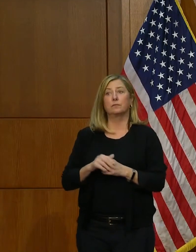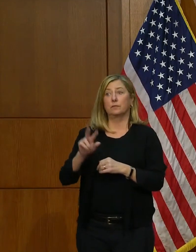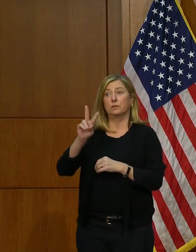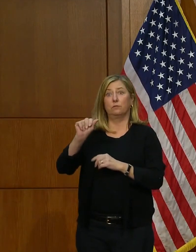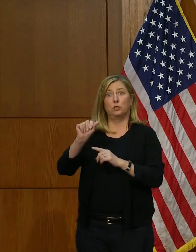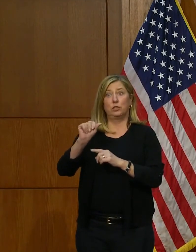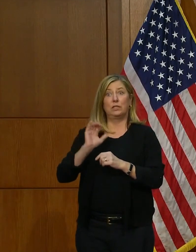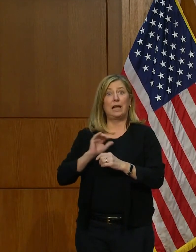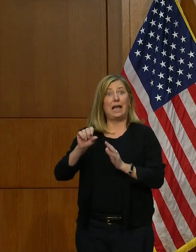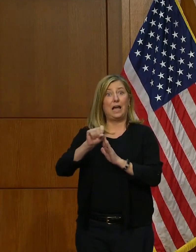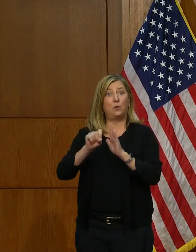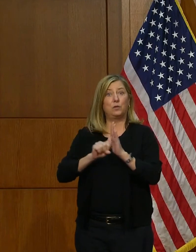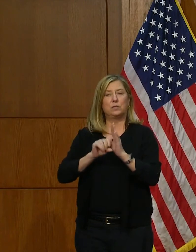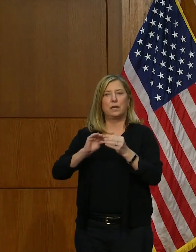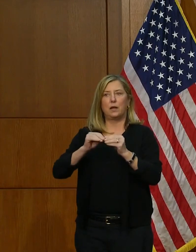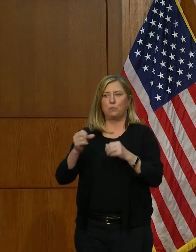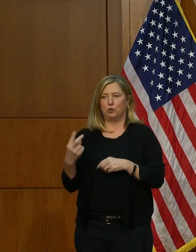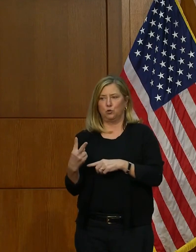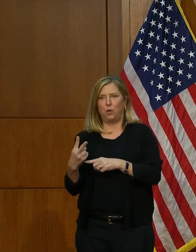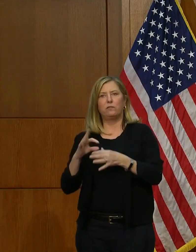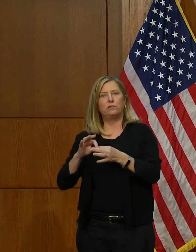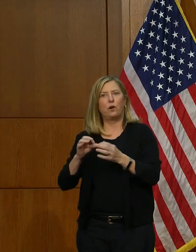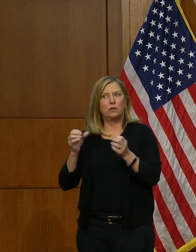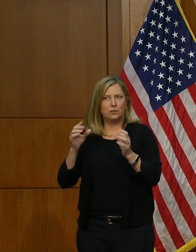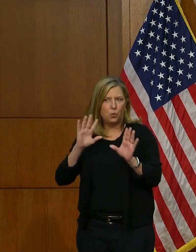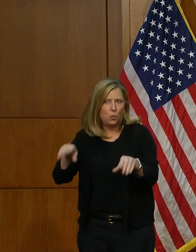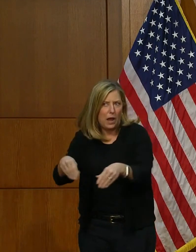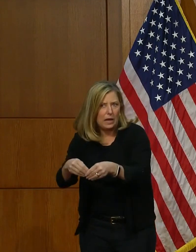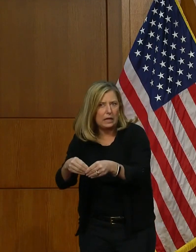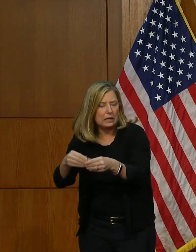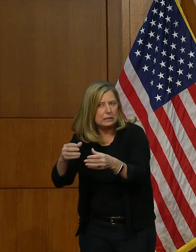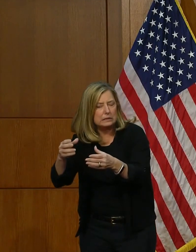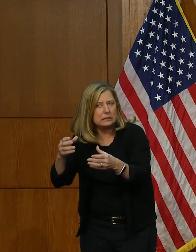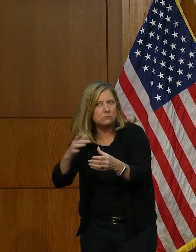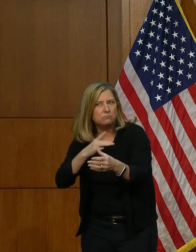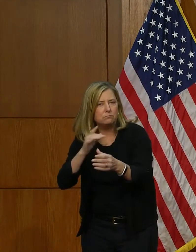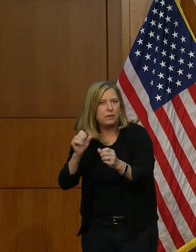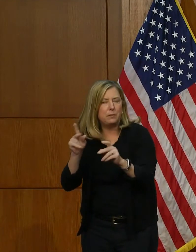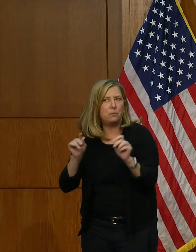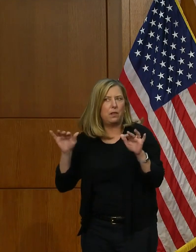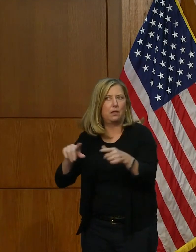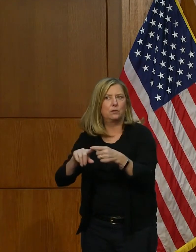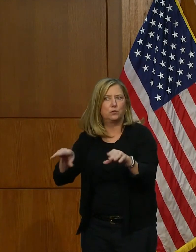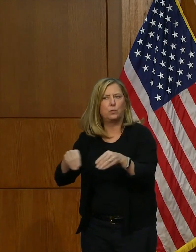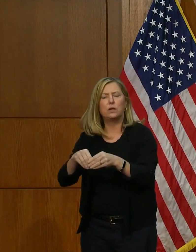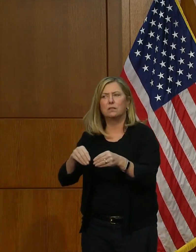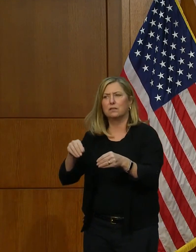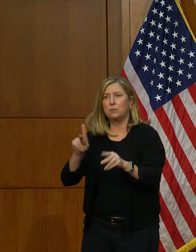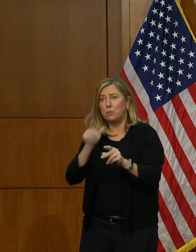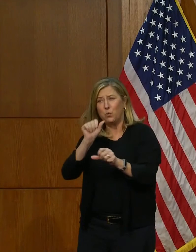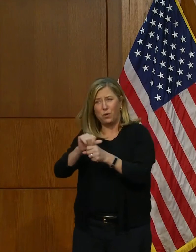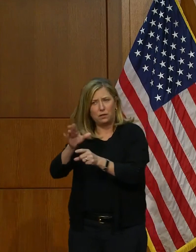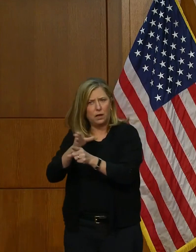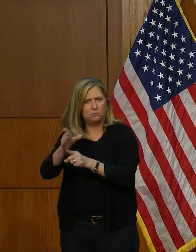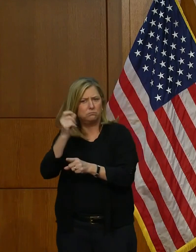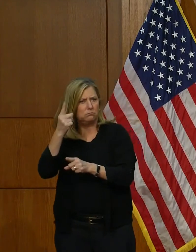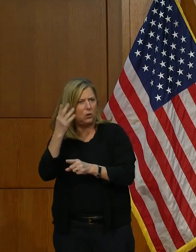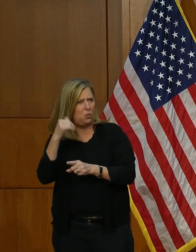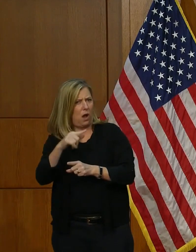WILL, UM. JUNIOR RANK 12 IN WEDDINGS AND. LOT OF VIRGINIA'S